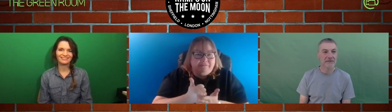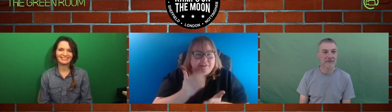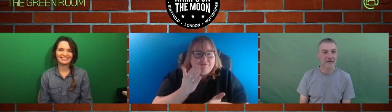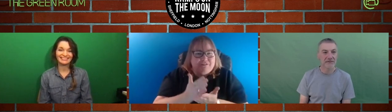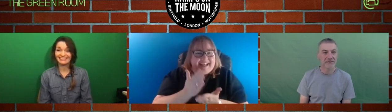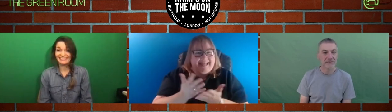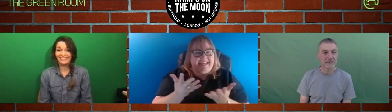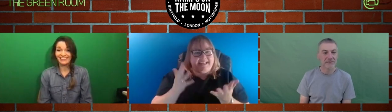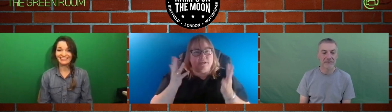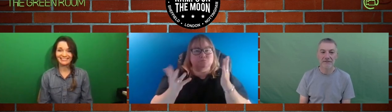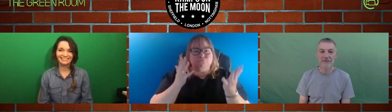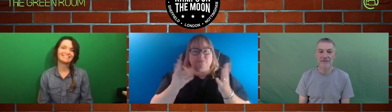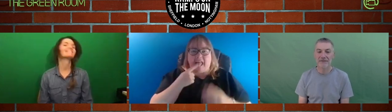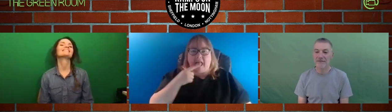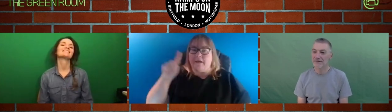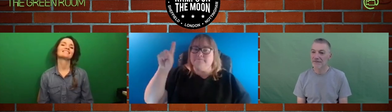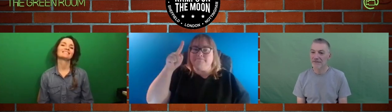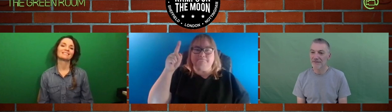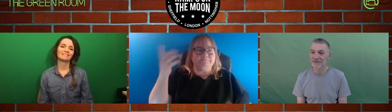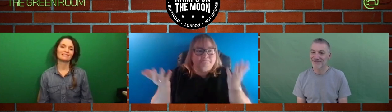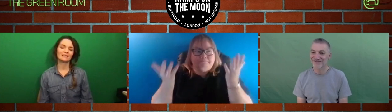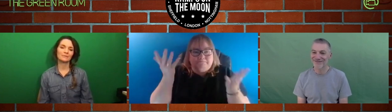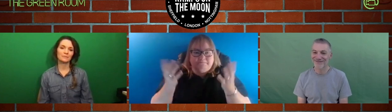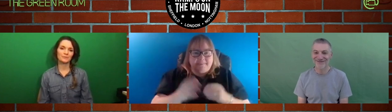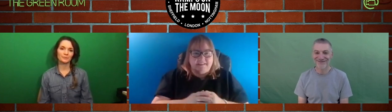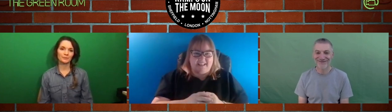on what happened but I think that's how it works.